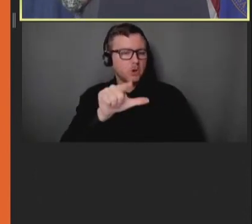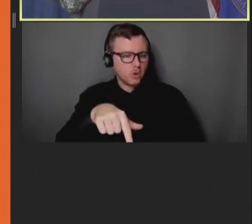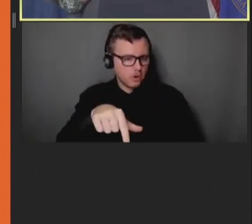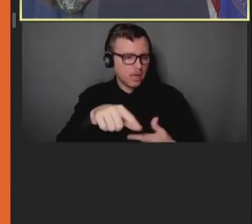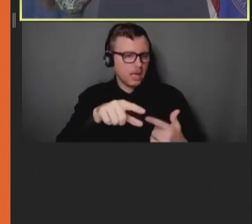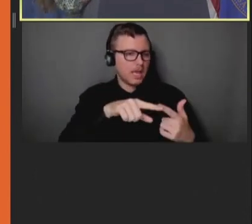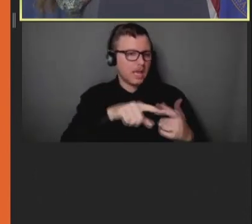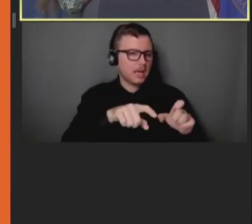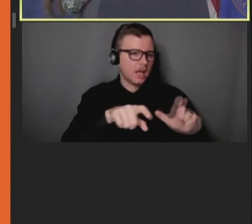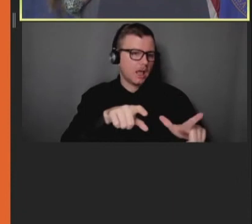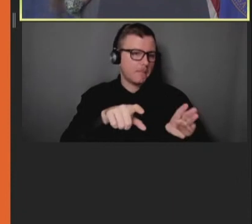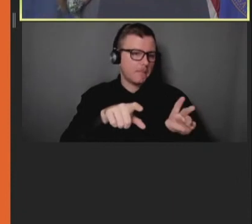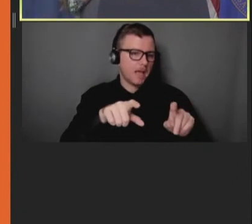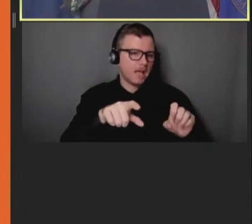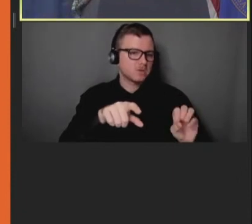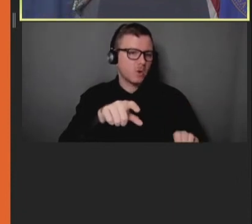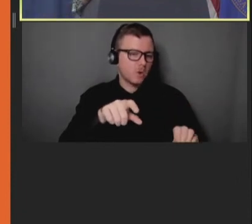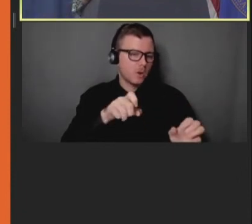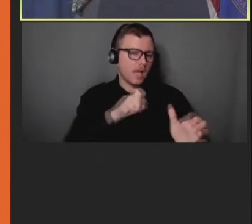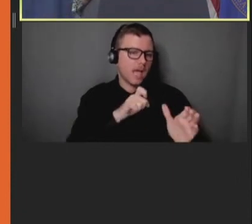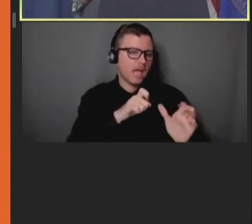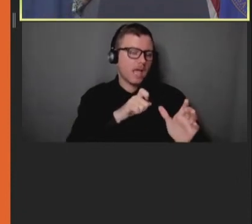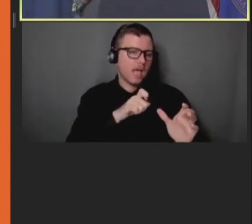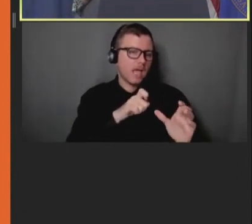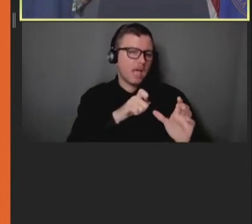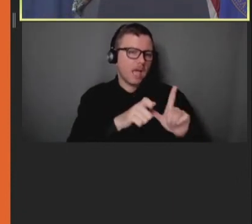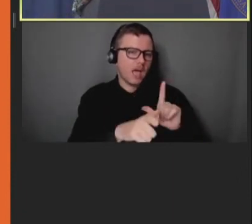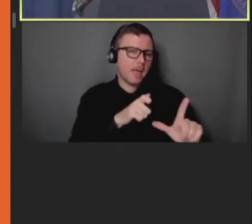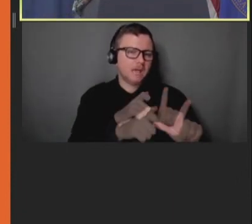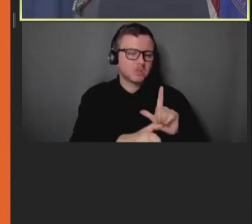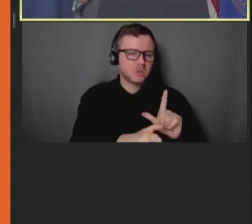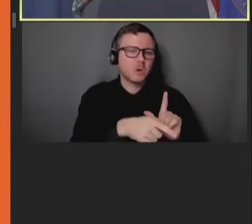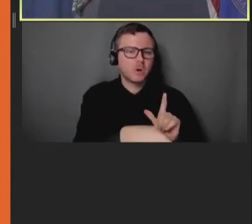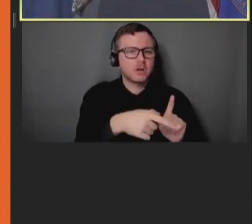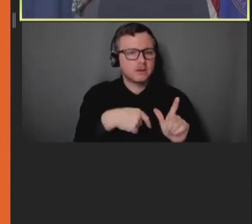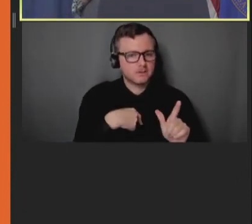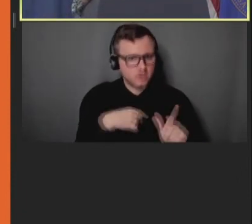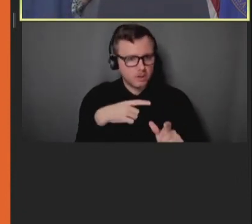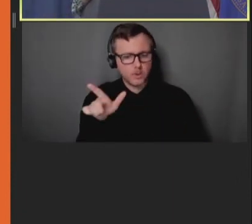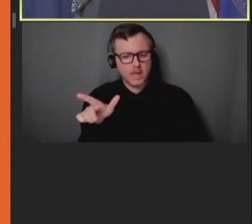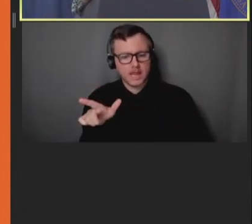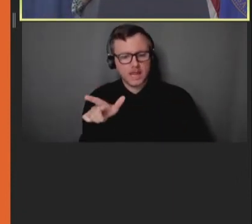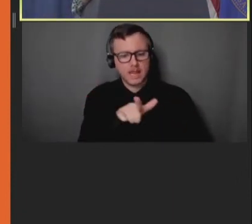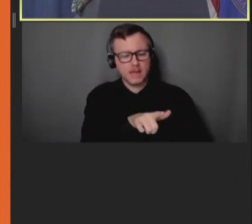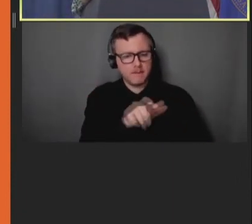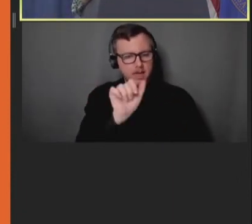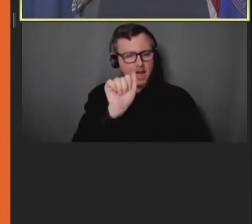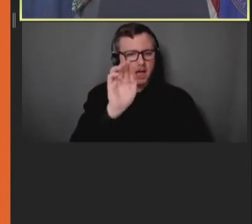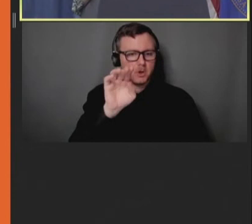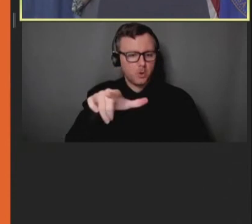about 60 miles east of I-25. So you take a left if you're going for Albuquerque, and you drive